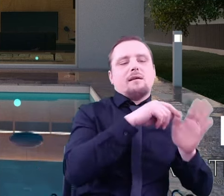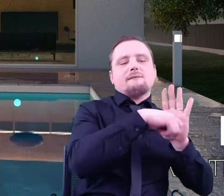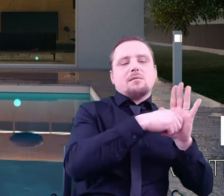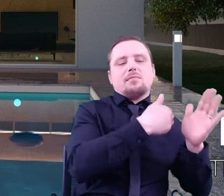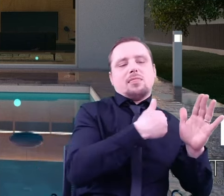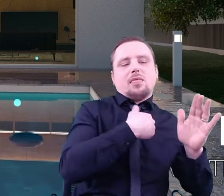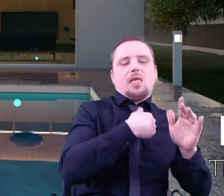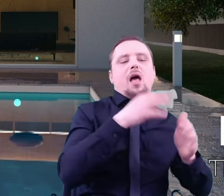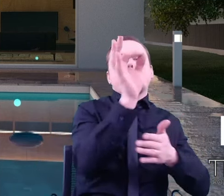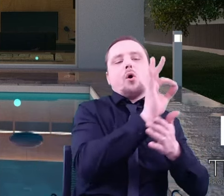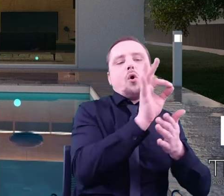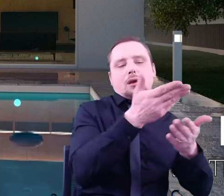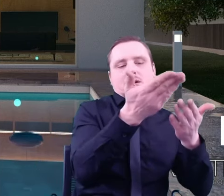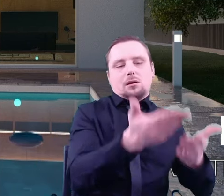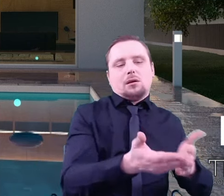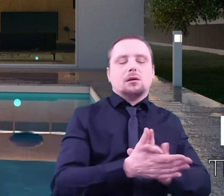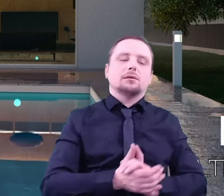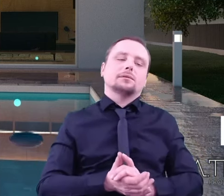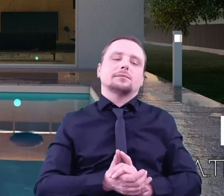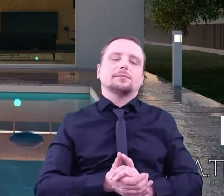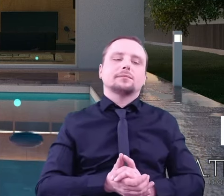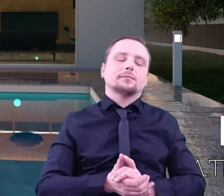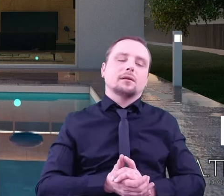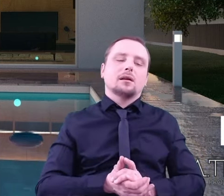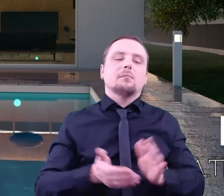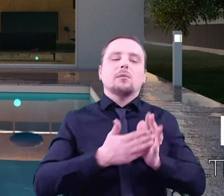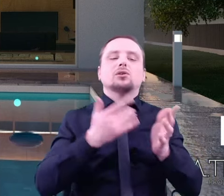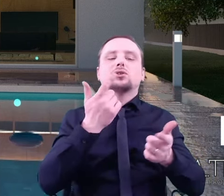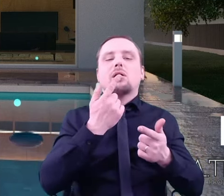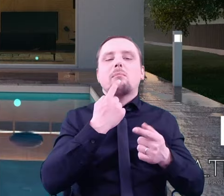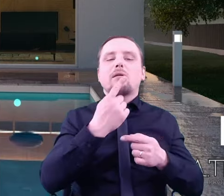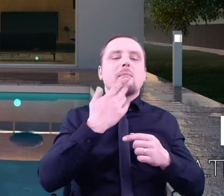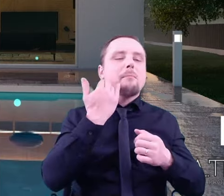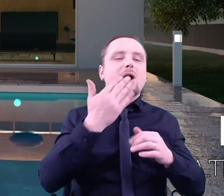It must be said that the ease of making a large number of visualizations and animations